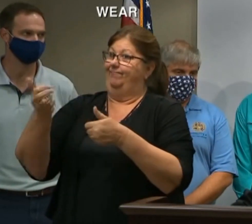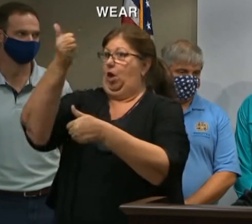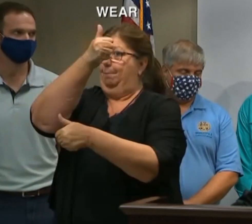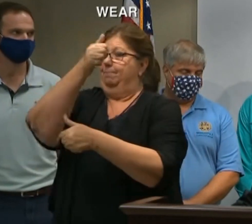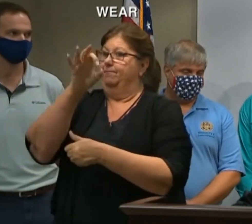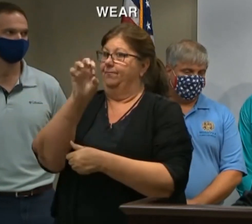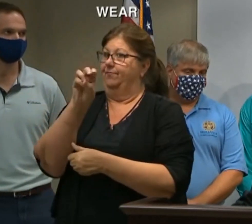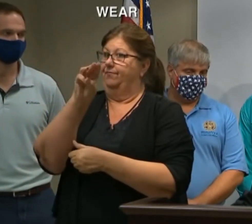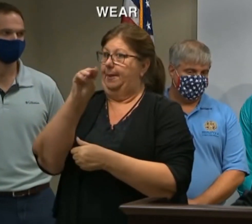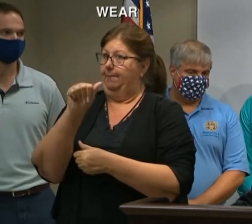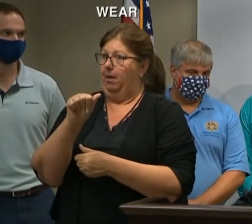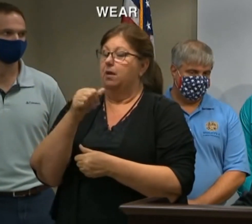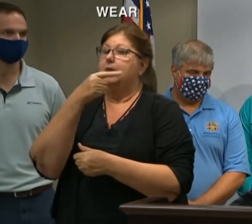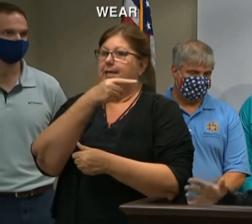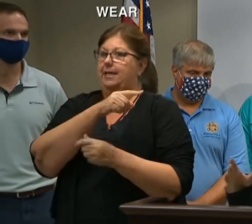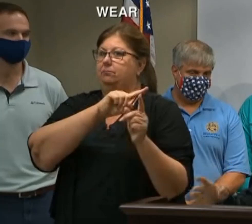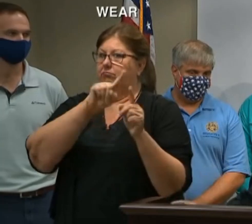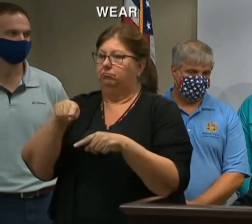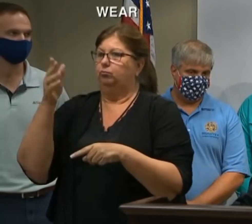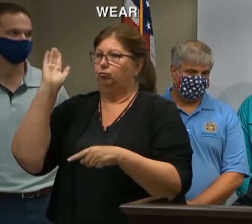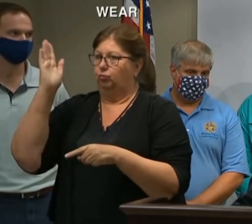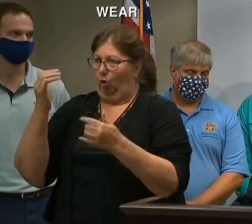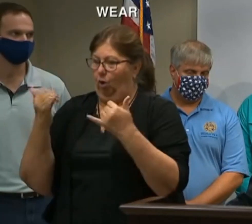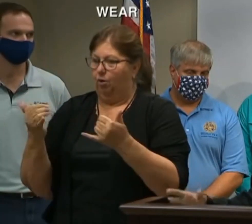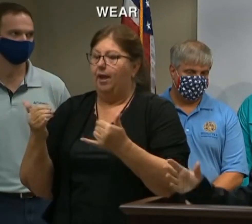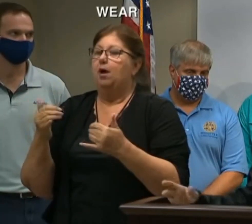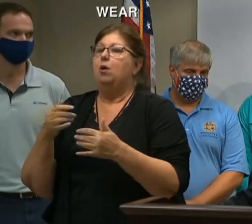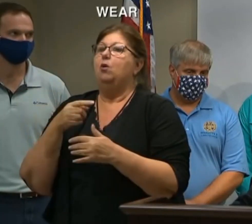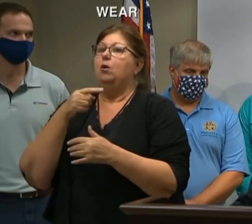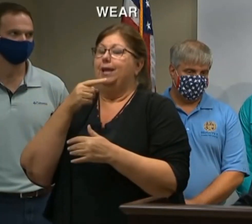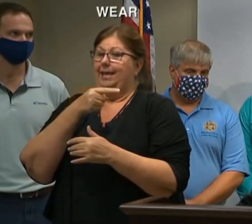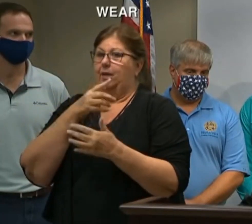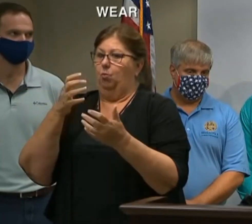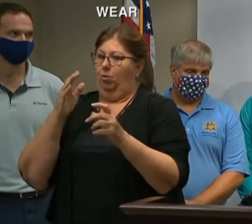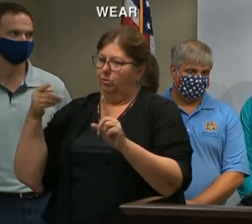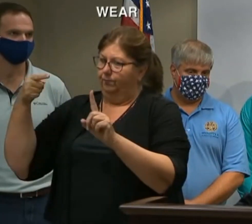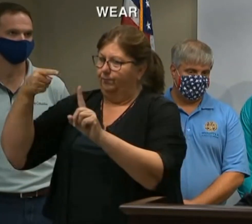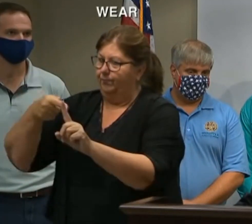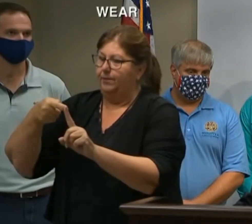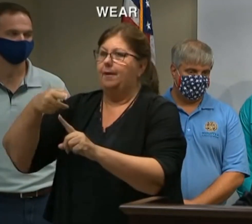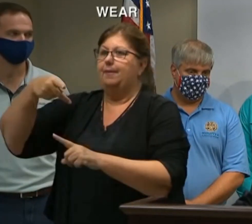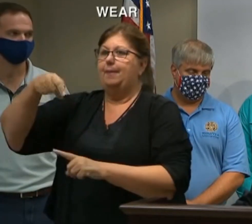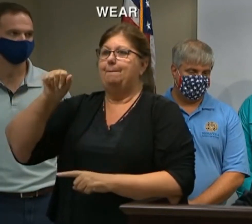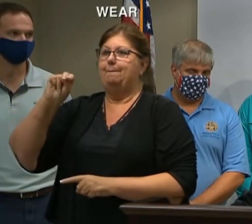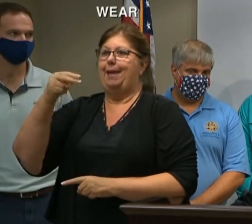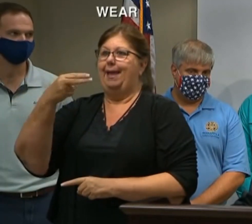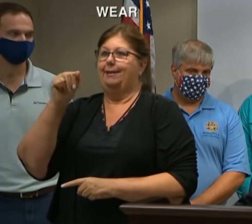know this is an area you know not this very specifically but the panhandle is really one community and they're still suffering from michael